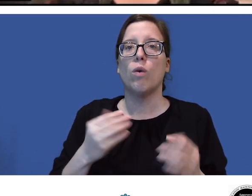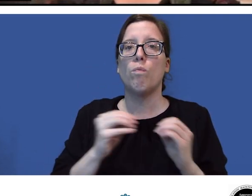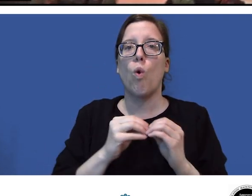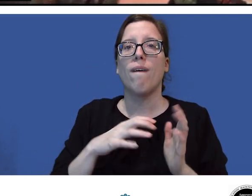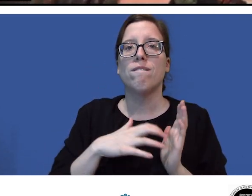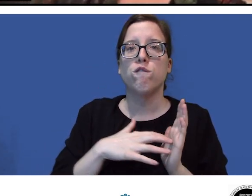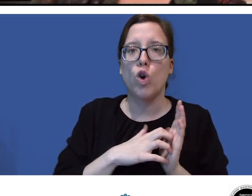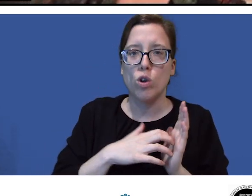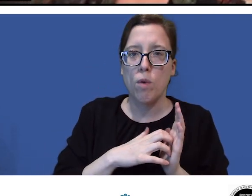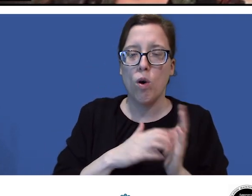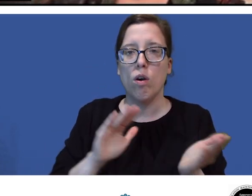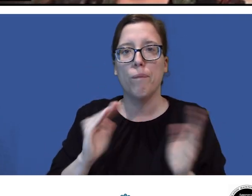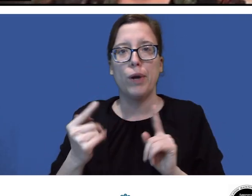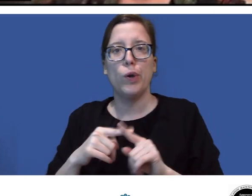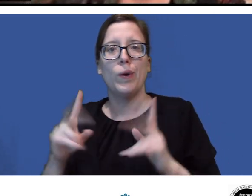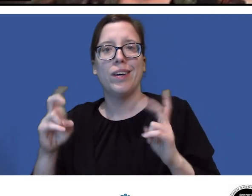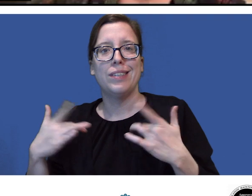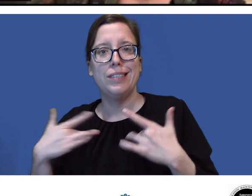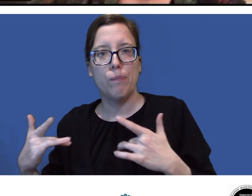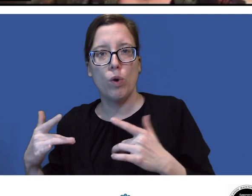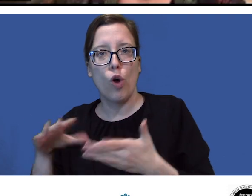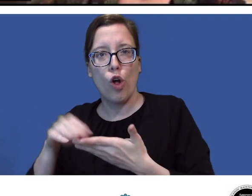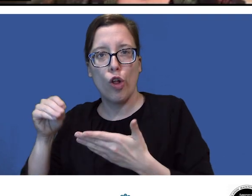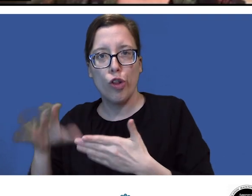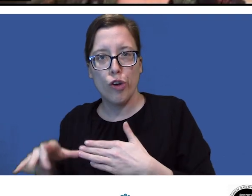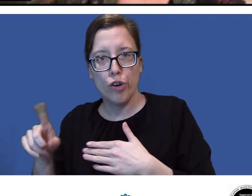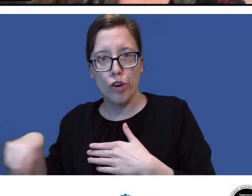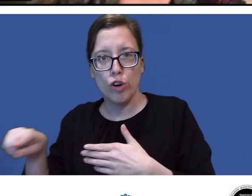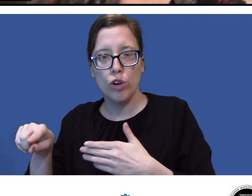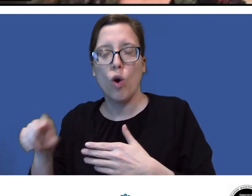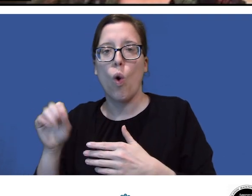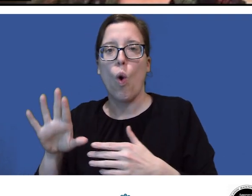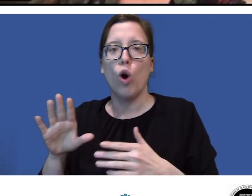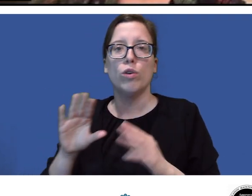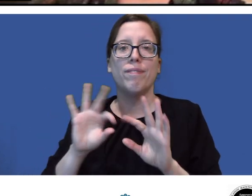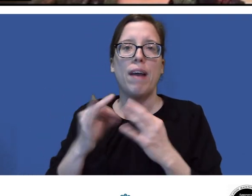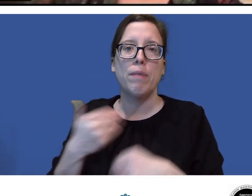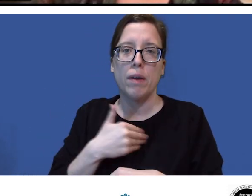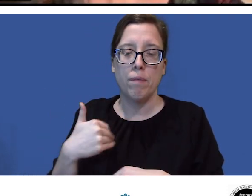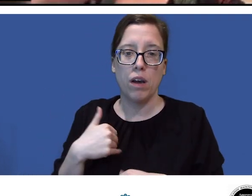This one surprises–I don't think this one surprises anybody. This one sometimes does.